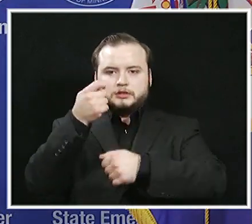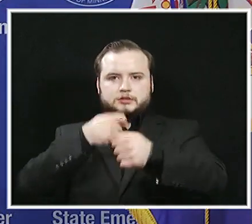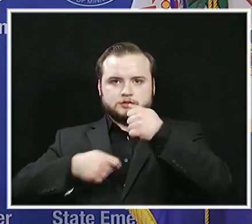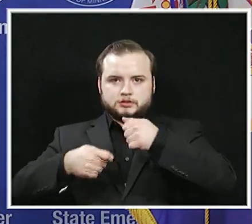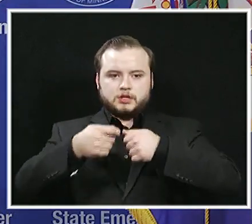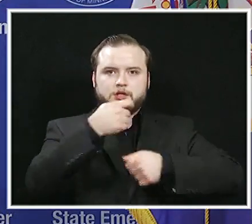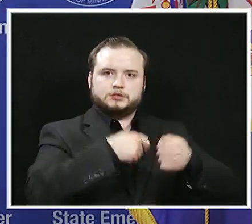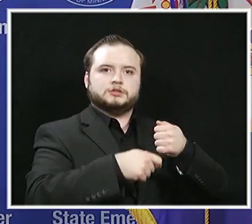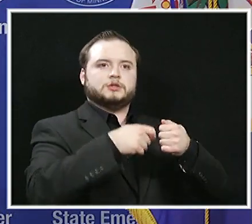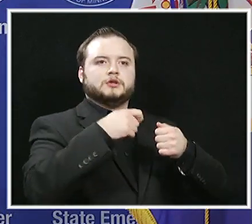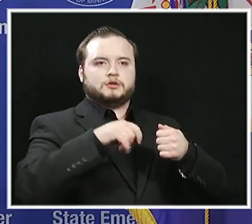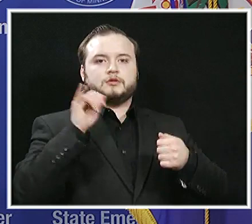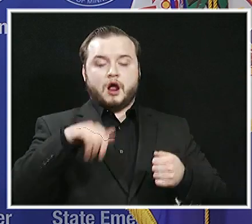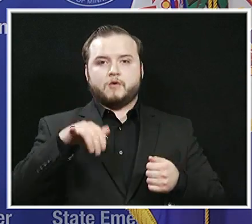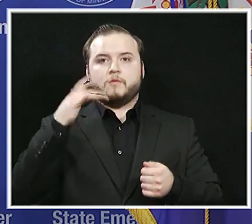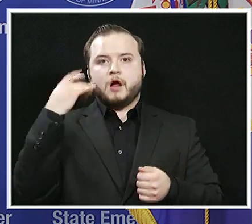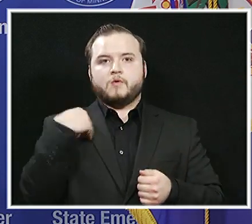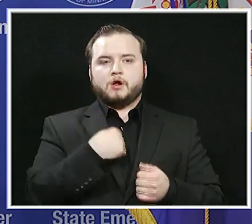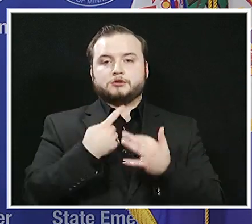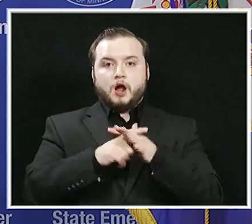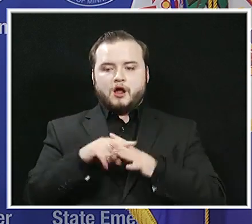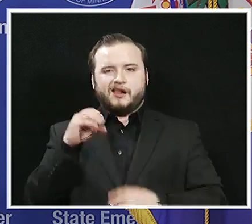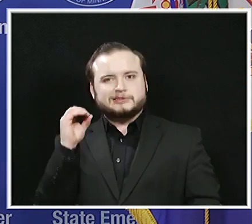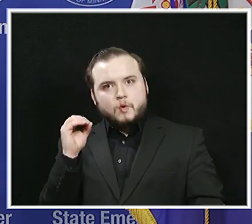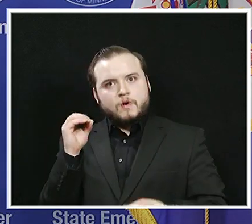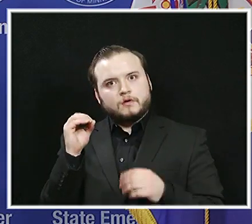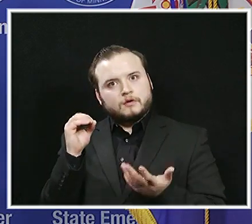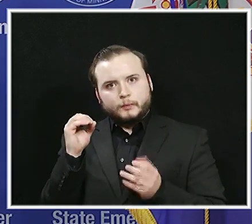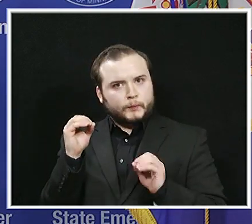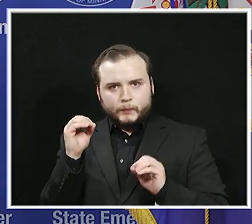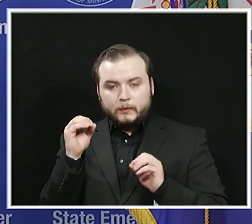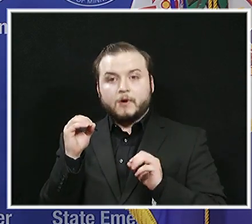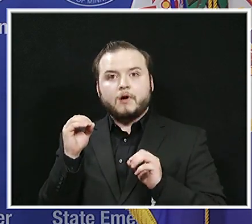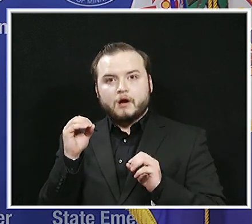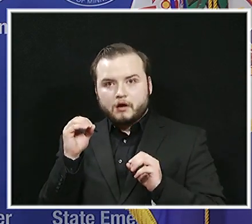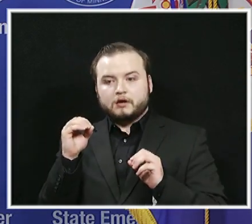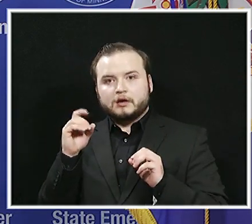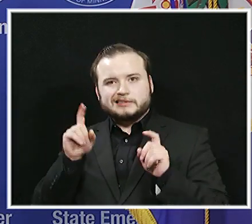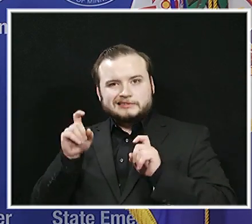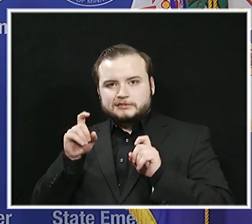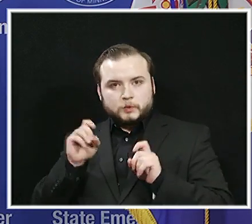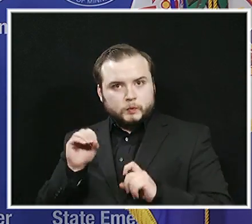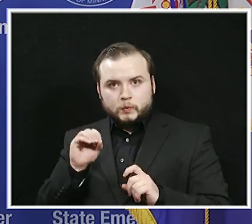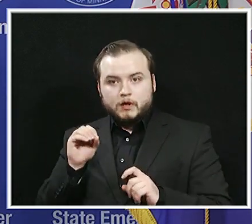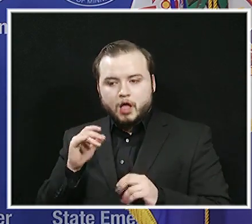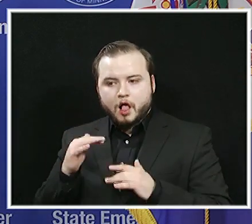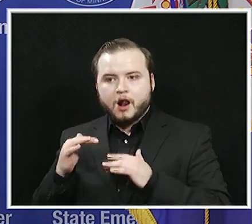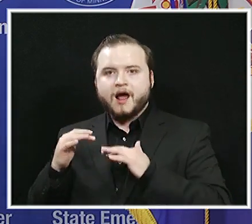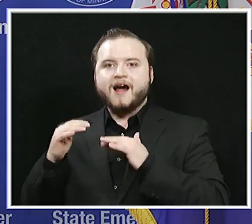testing is similar in terms of you just have a few things you have to change and stand it up, that is one thing that we started at zero and probably why the